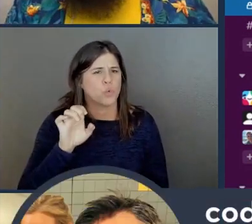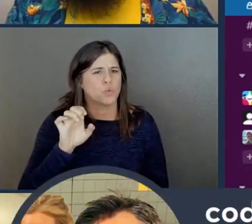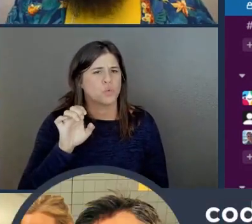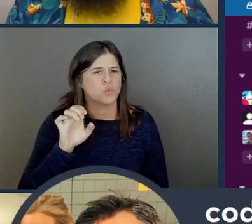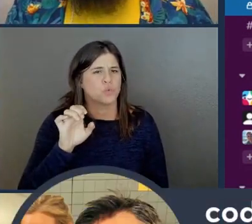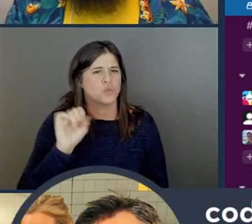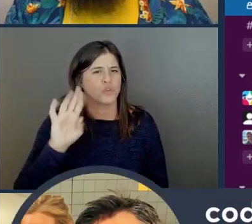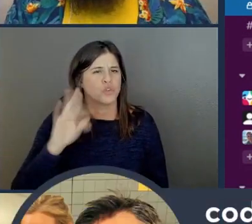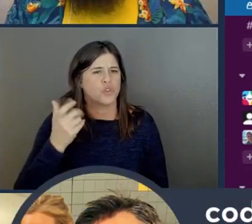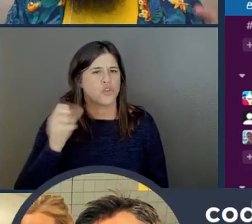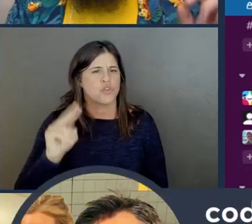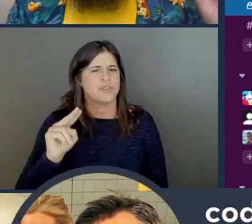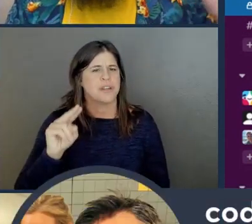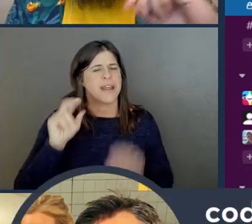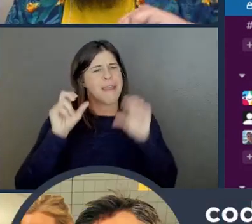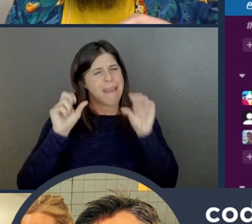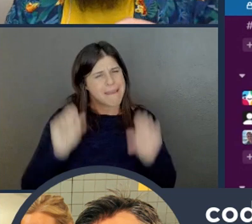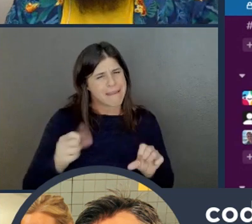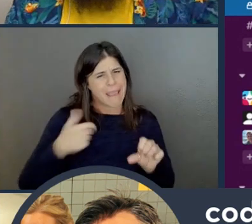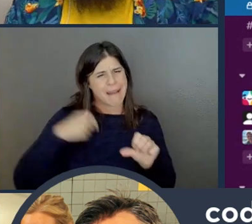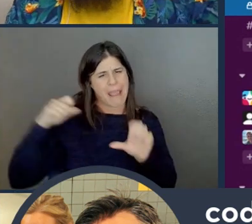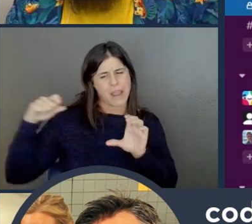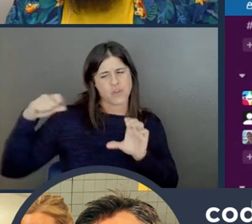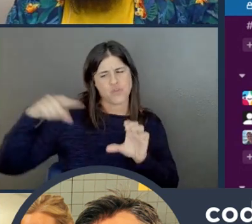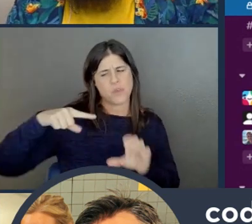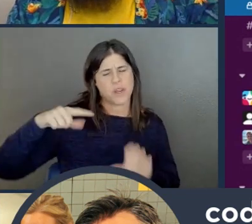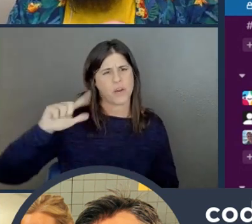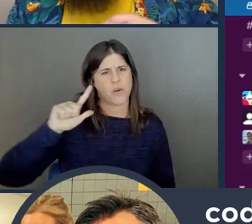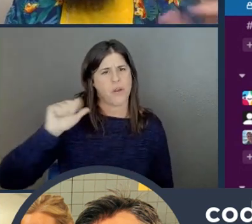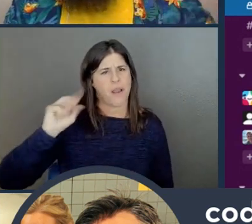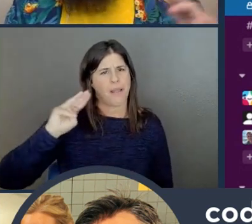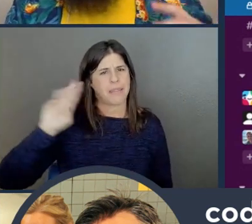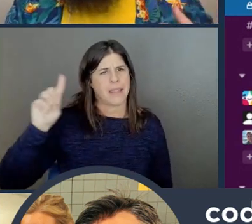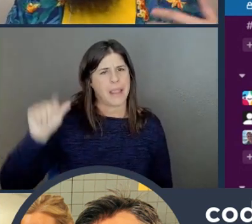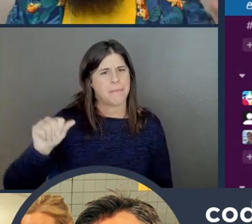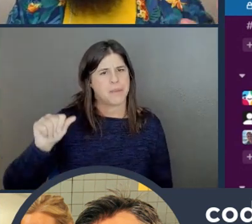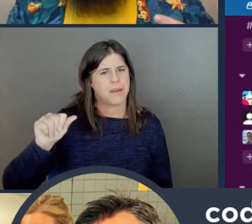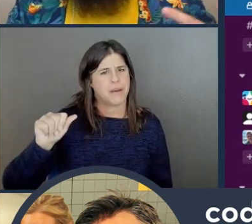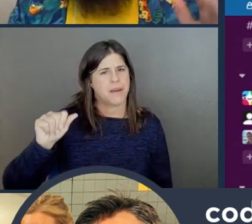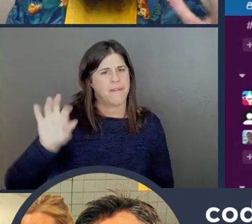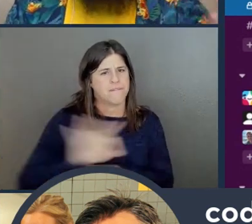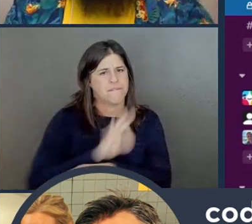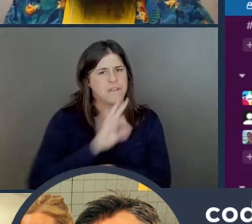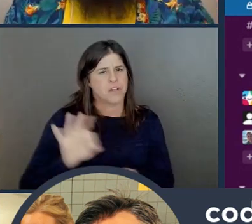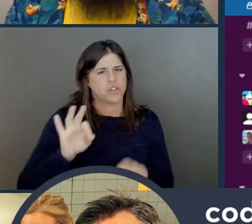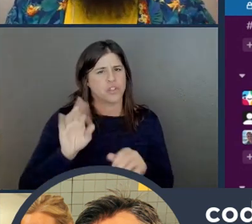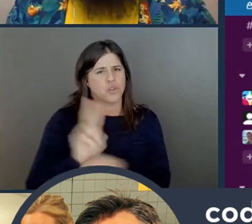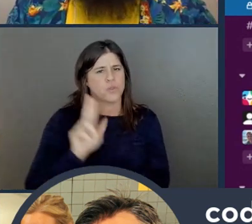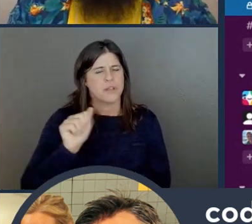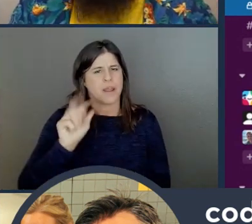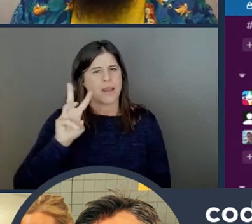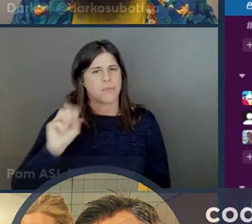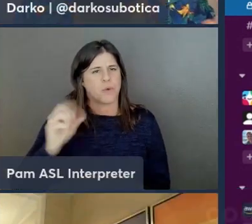they ask, can I trigger a Lambda function via AWS Chatbot? My assumption would be yes,